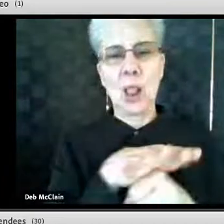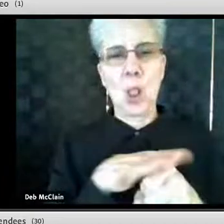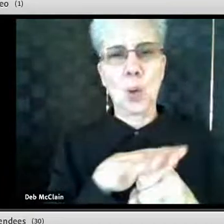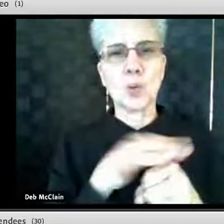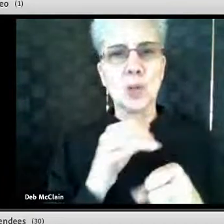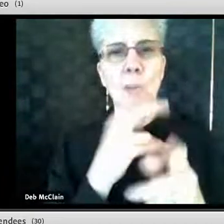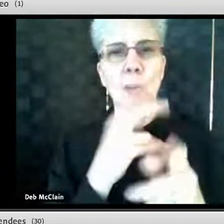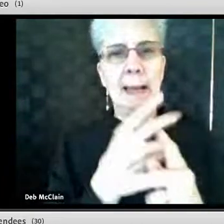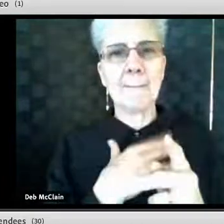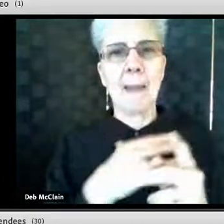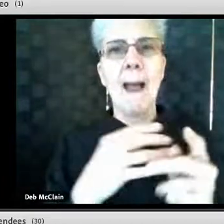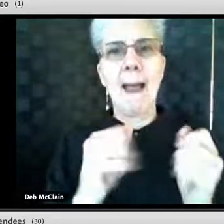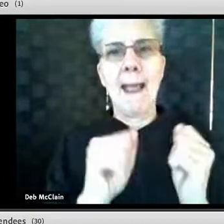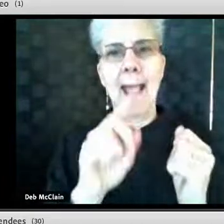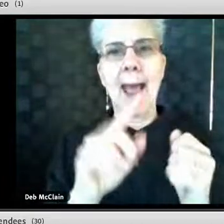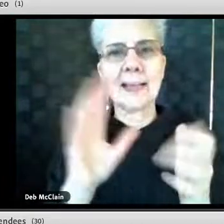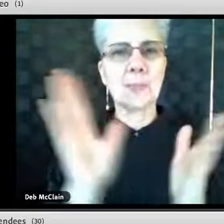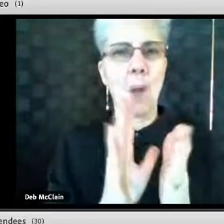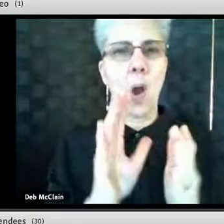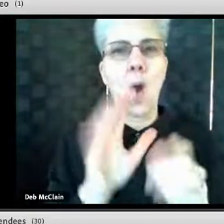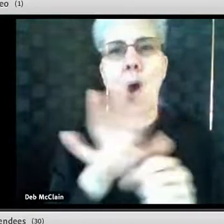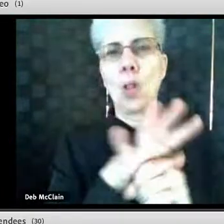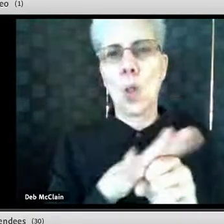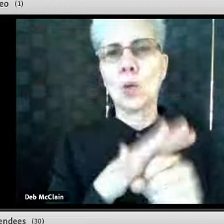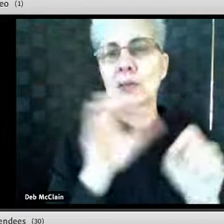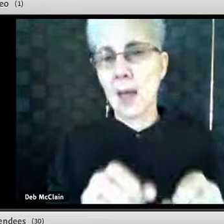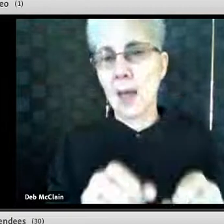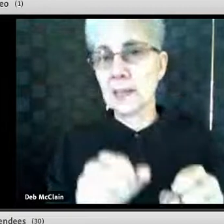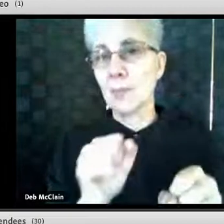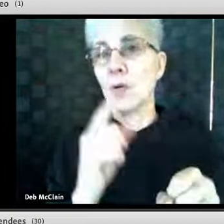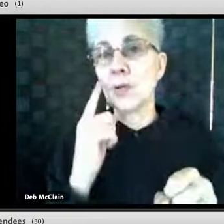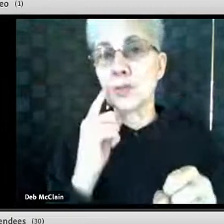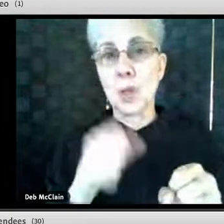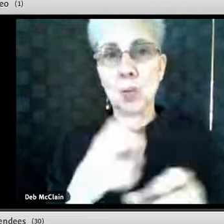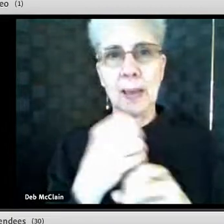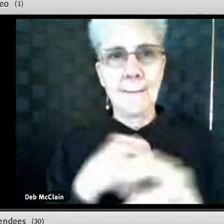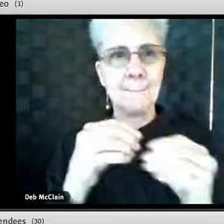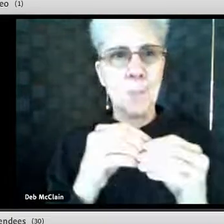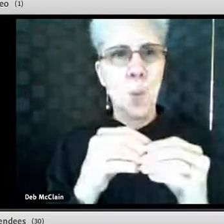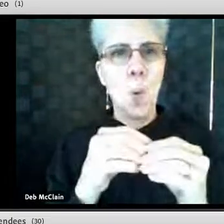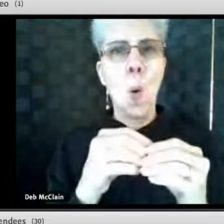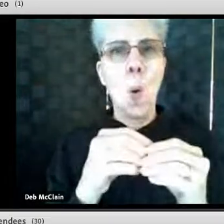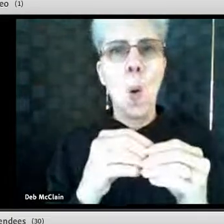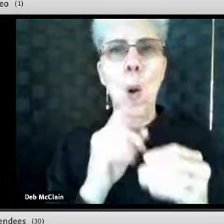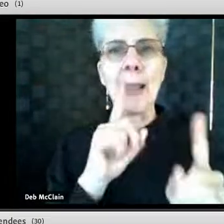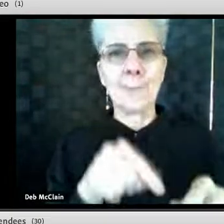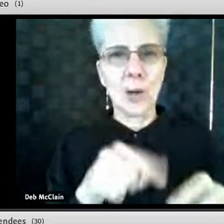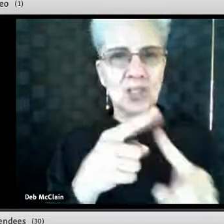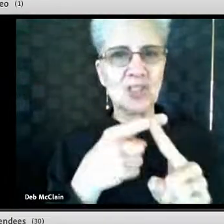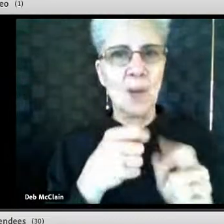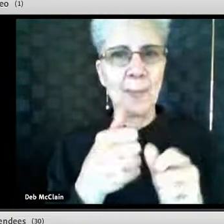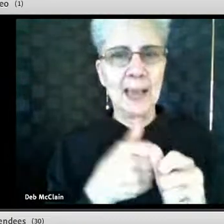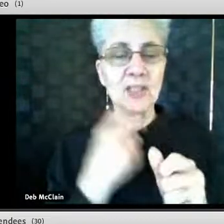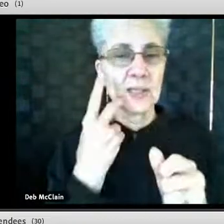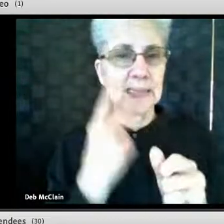people want to do stuff local, so I would keep my ads as small and local as possible so you will get more impressions out of each ad,